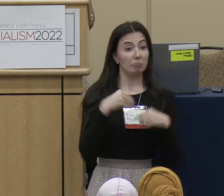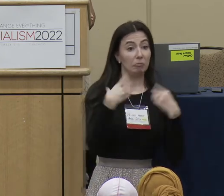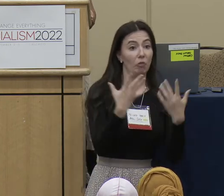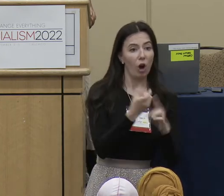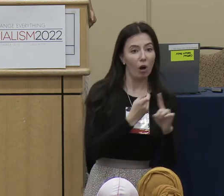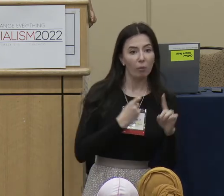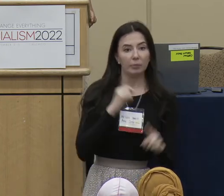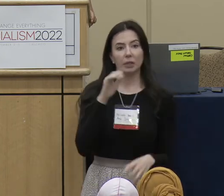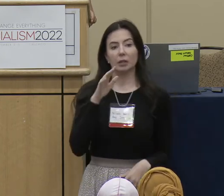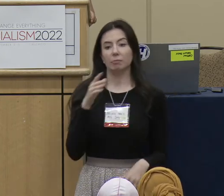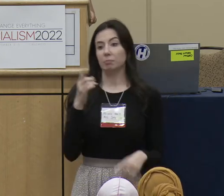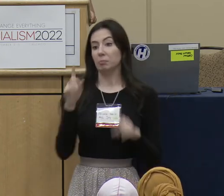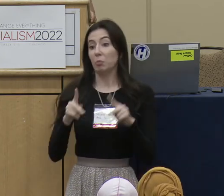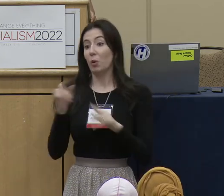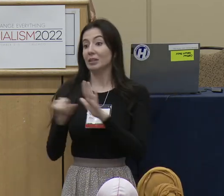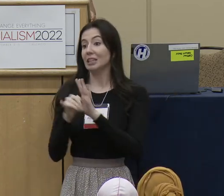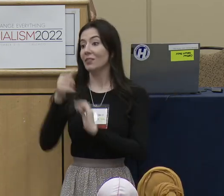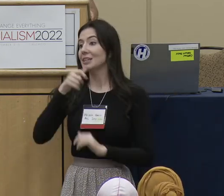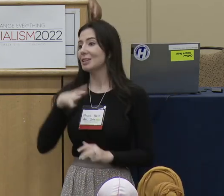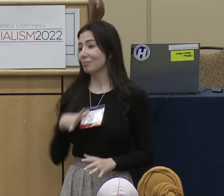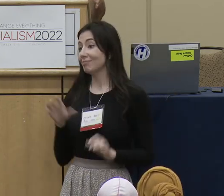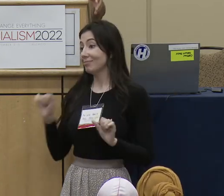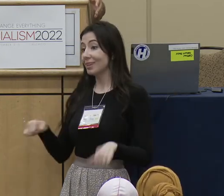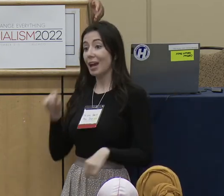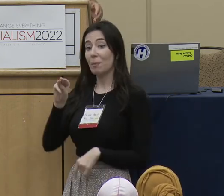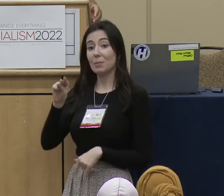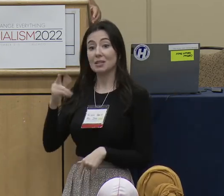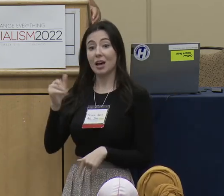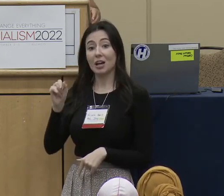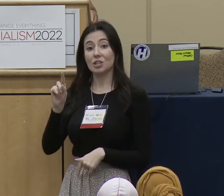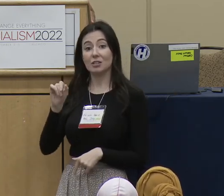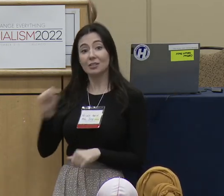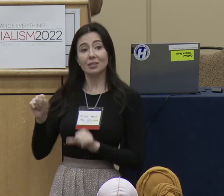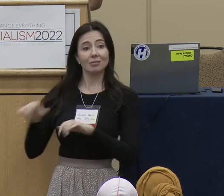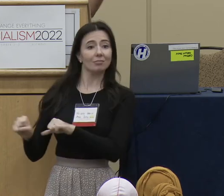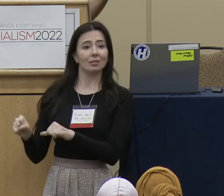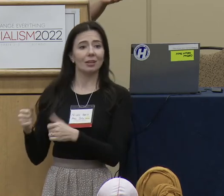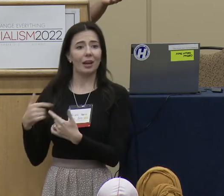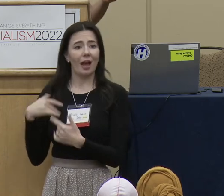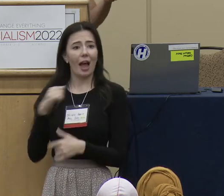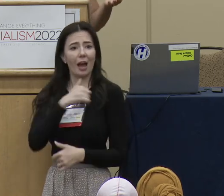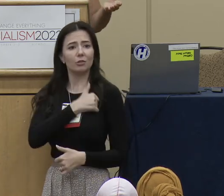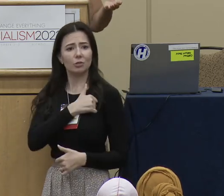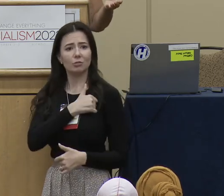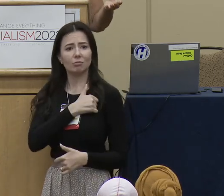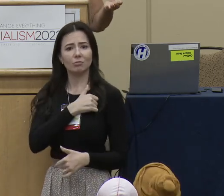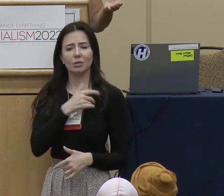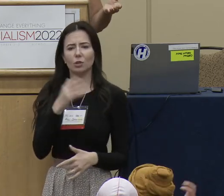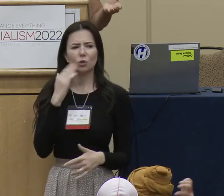alluded to feminism before. It can also come from women who